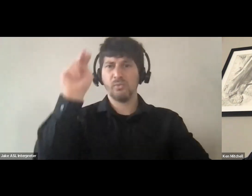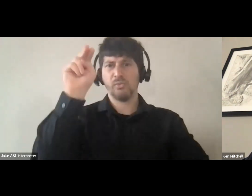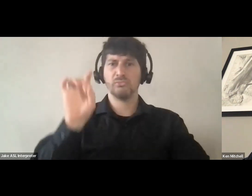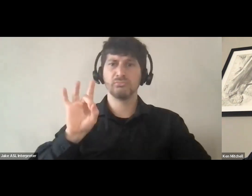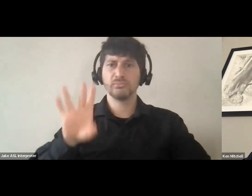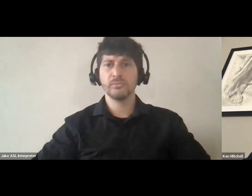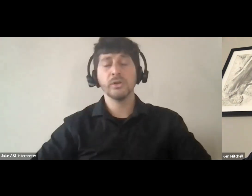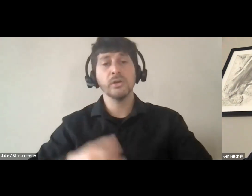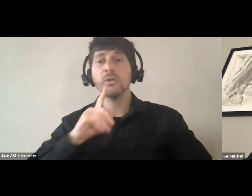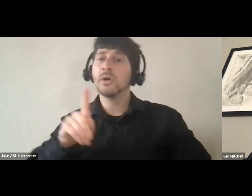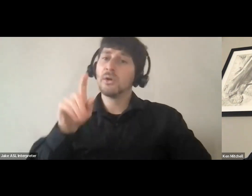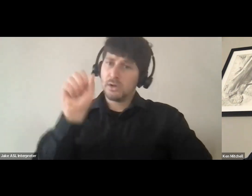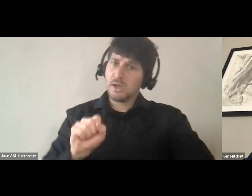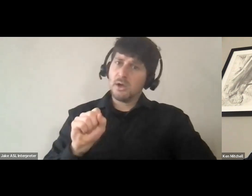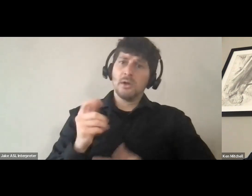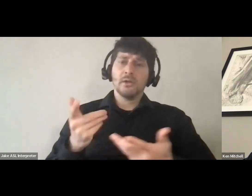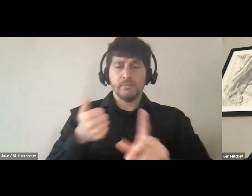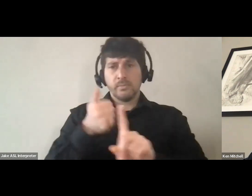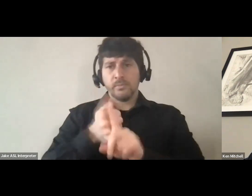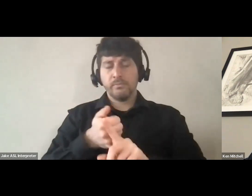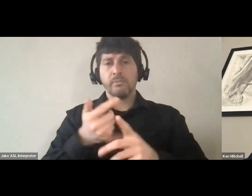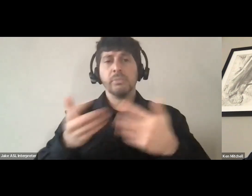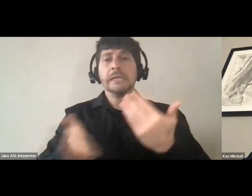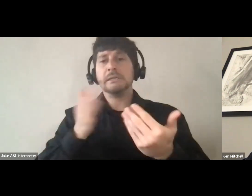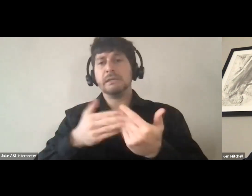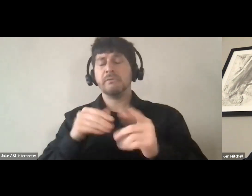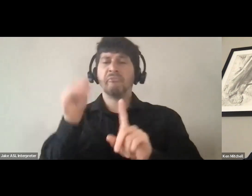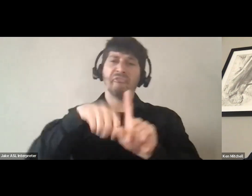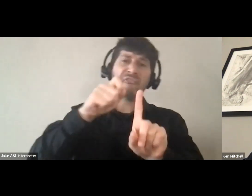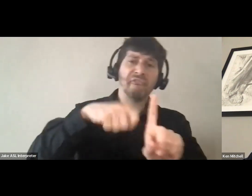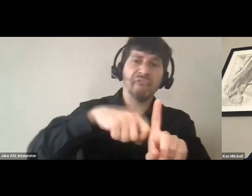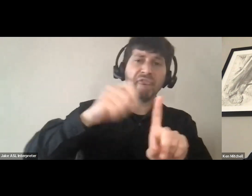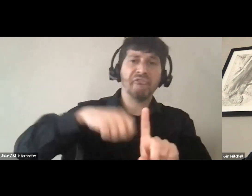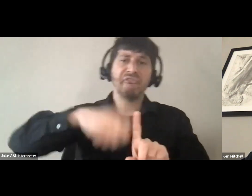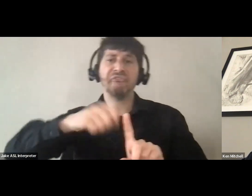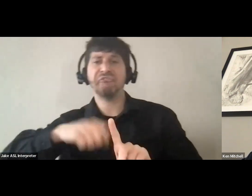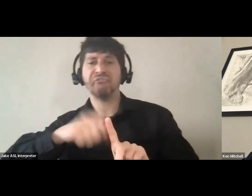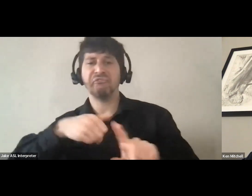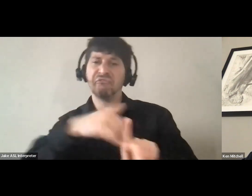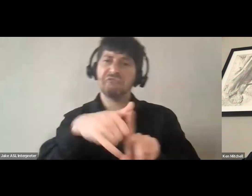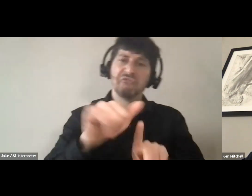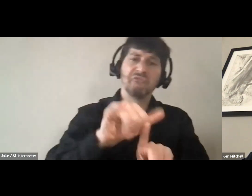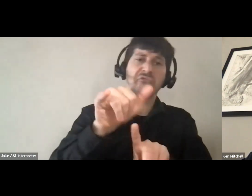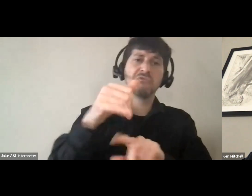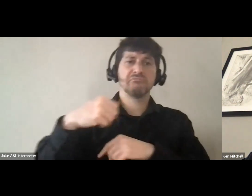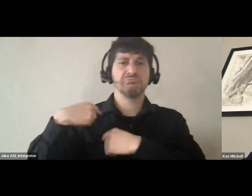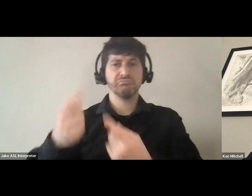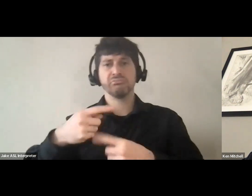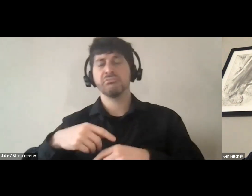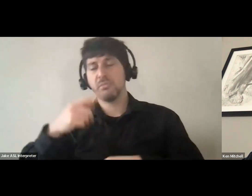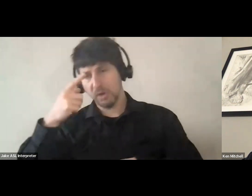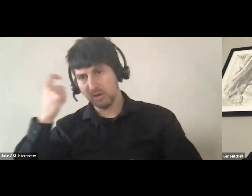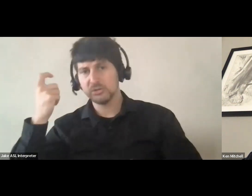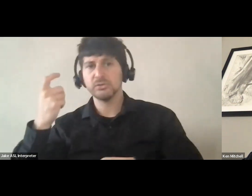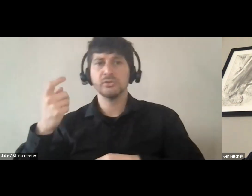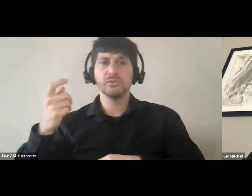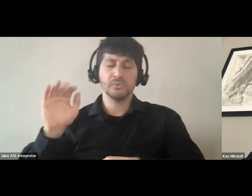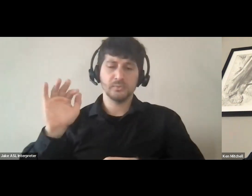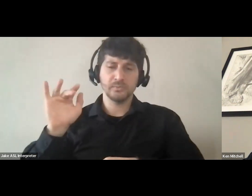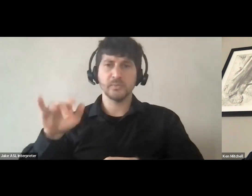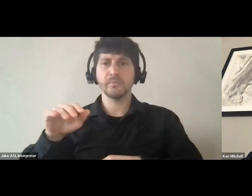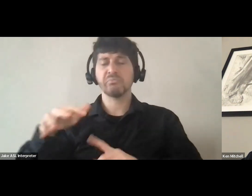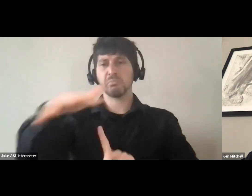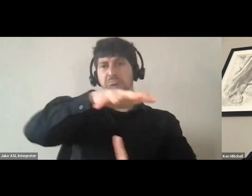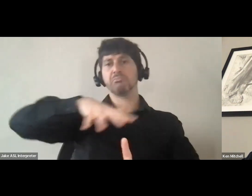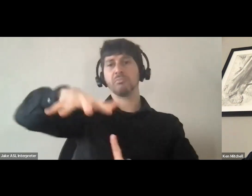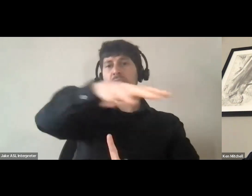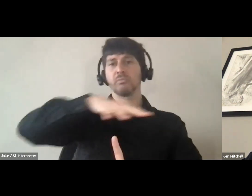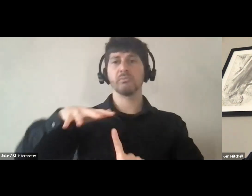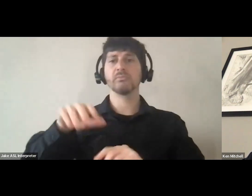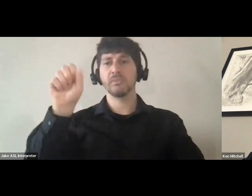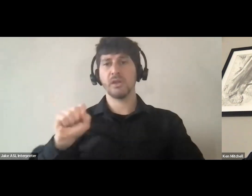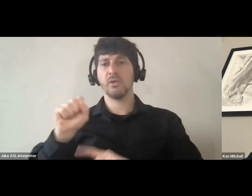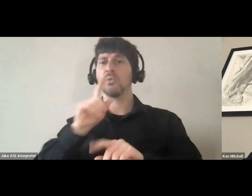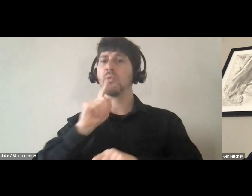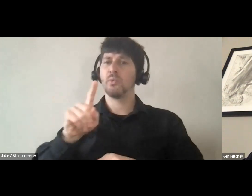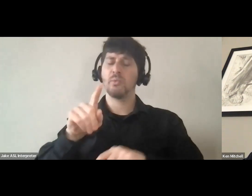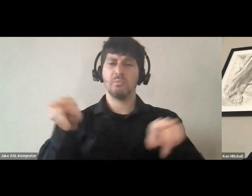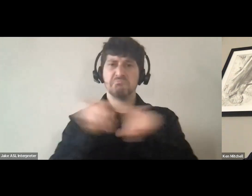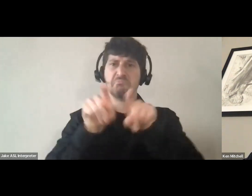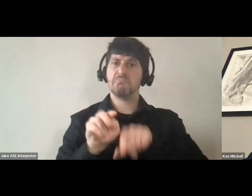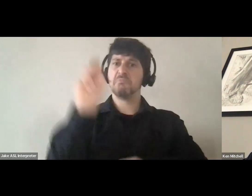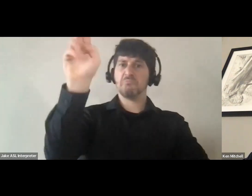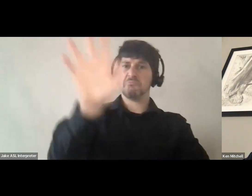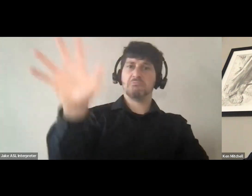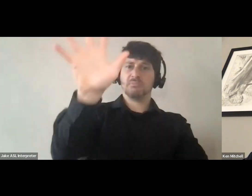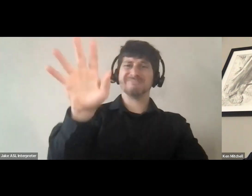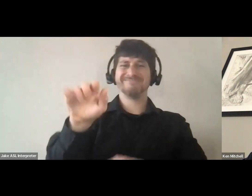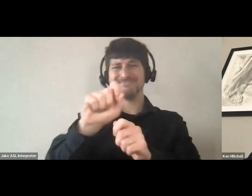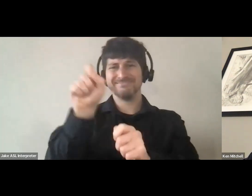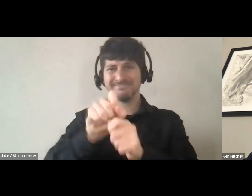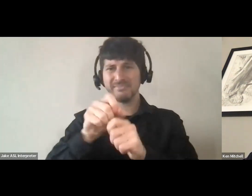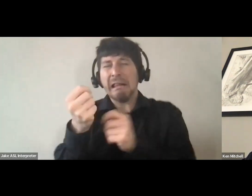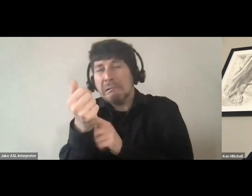I went to segregated schools in the south and in the north.